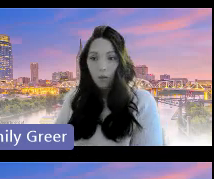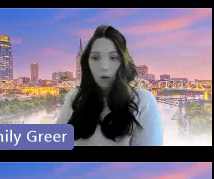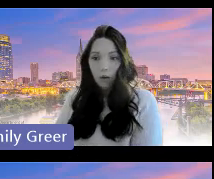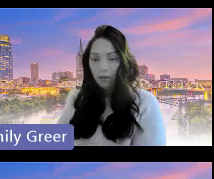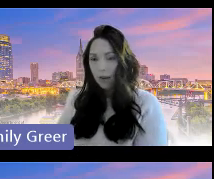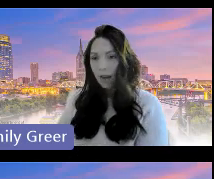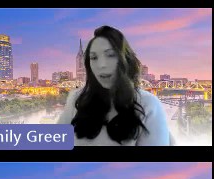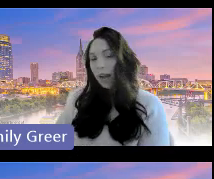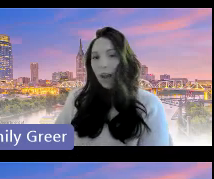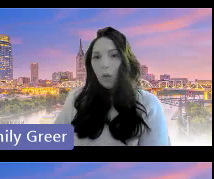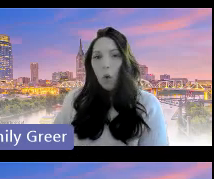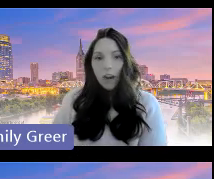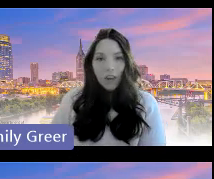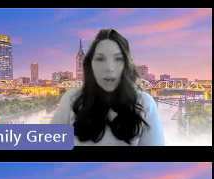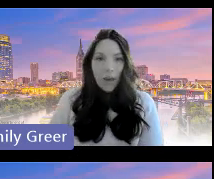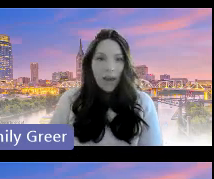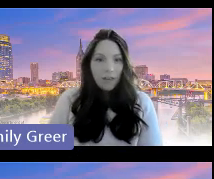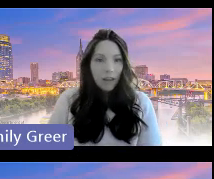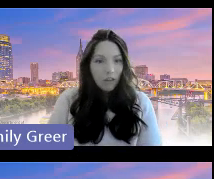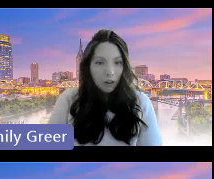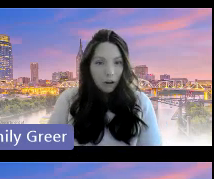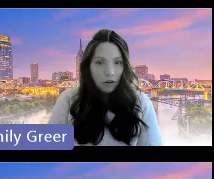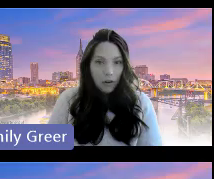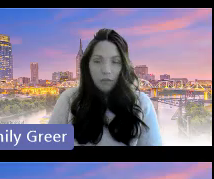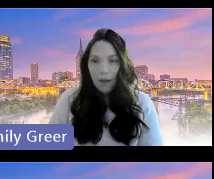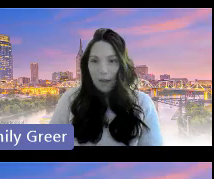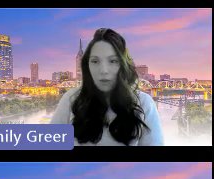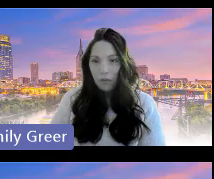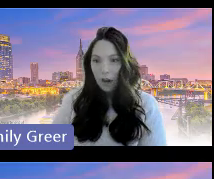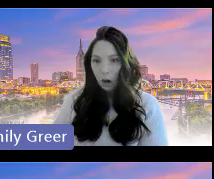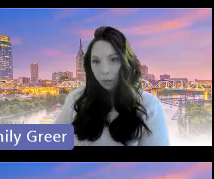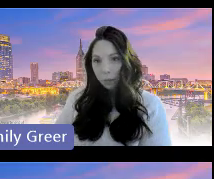So if you're interested in watching any past lunch and learns, you can find those there.